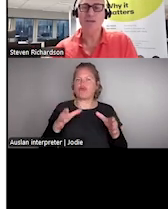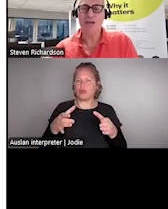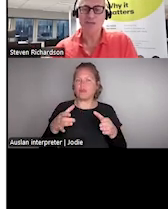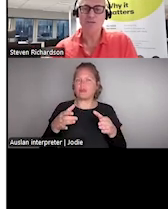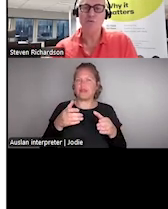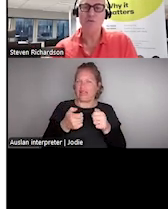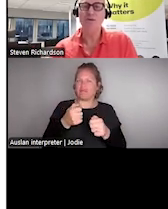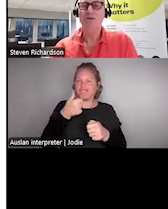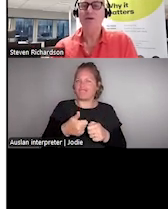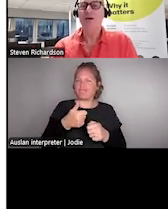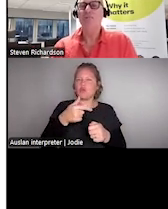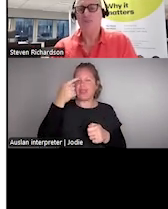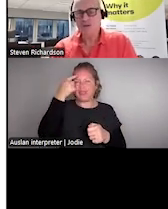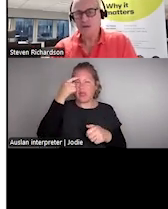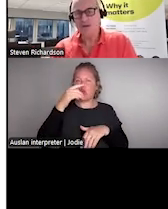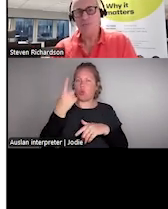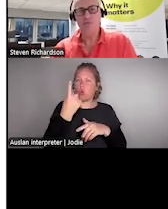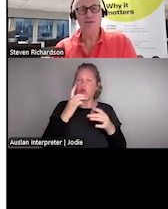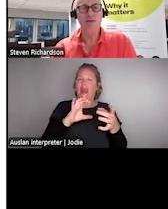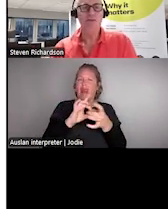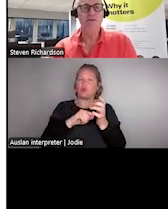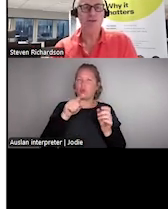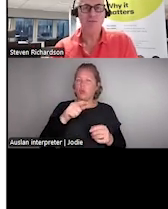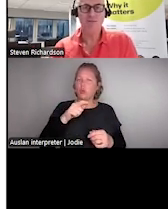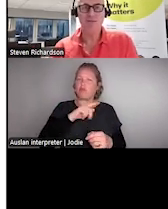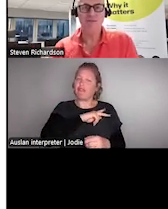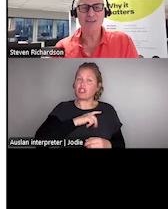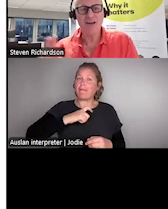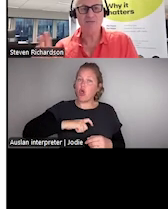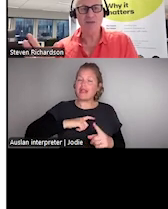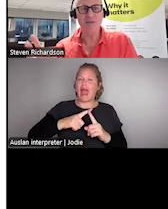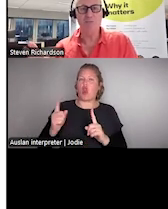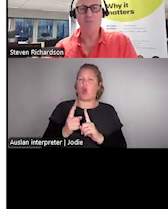is connected to you efficiently, personally and geographically? Data is important.